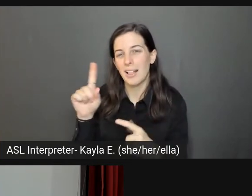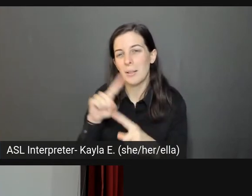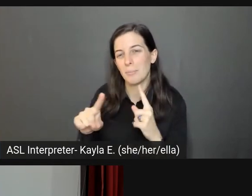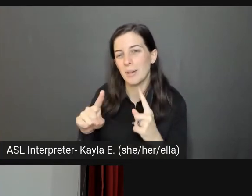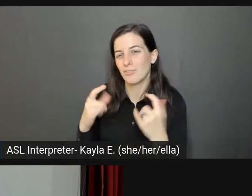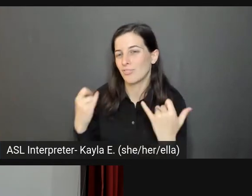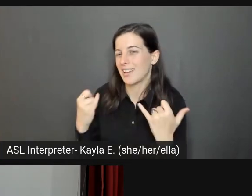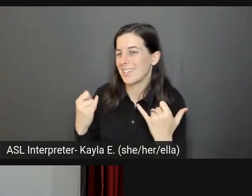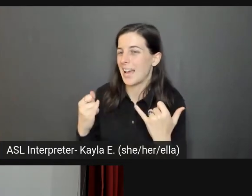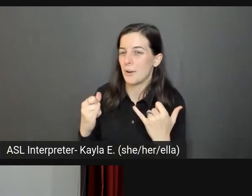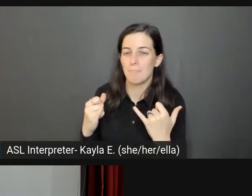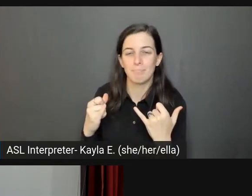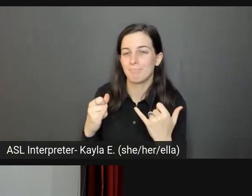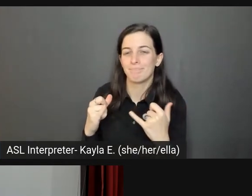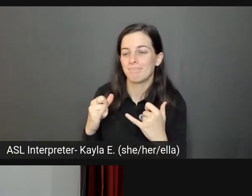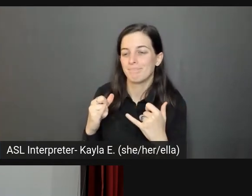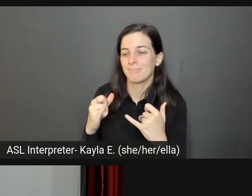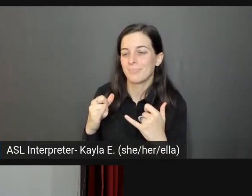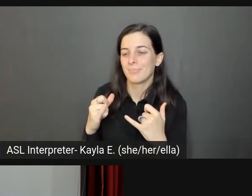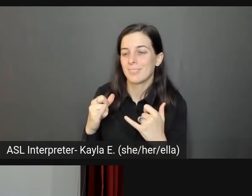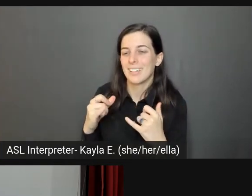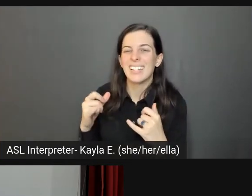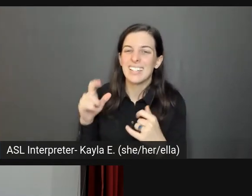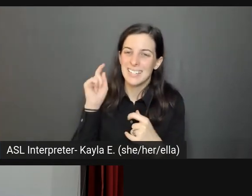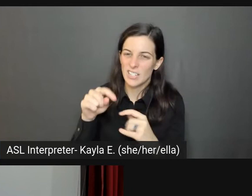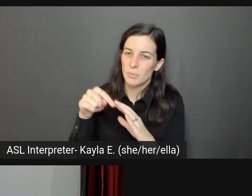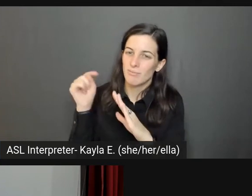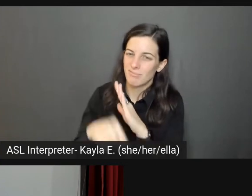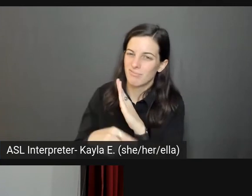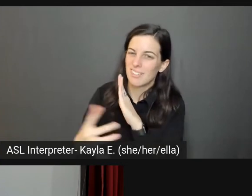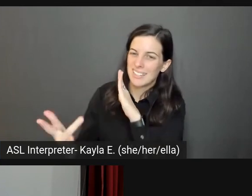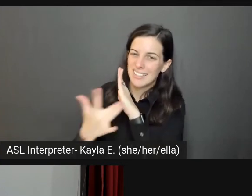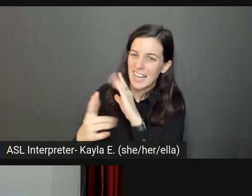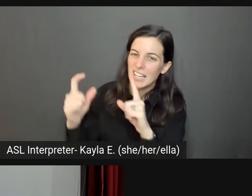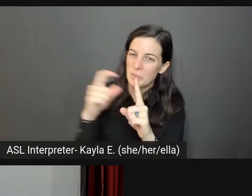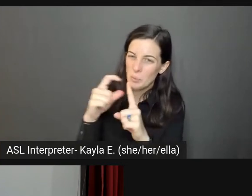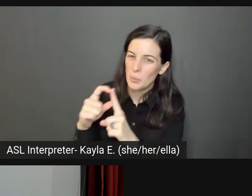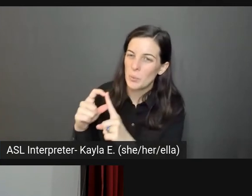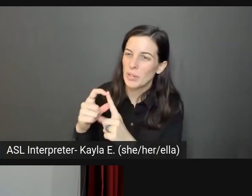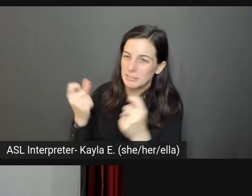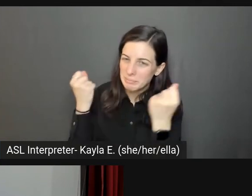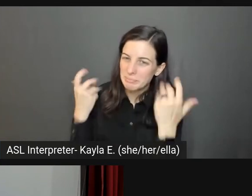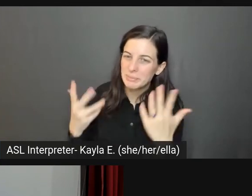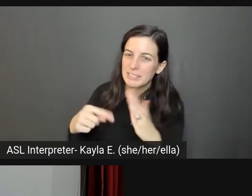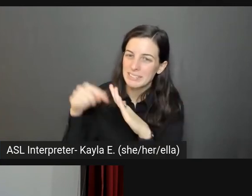to really understand it more techy, but it's a good point. I'm a developer.